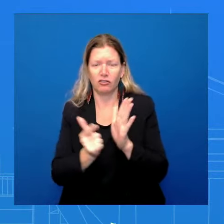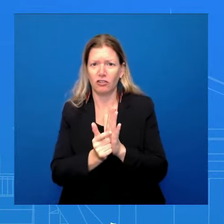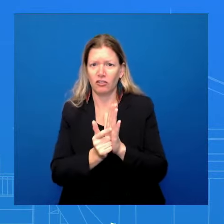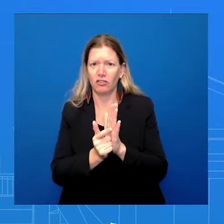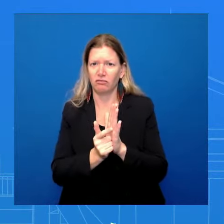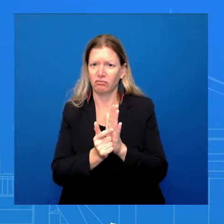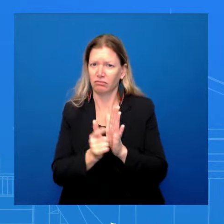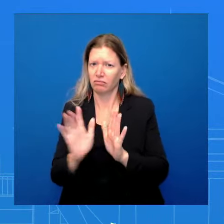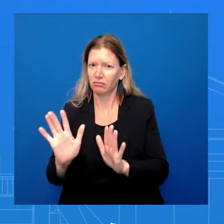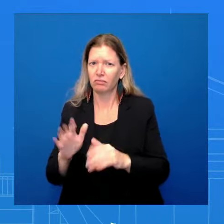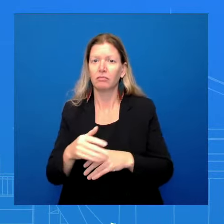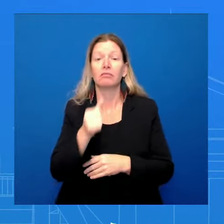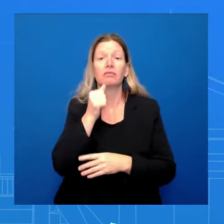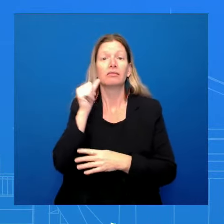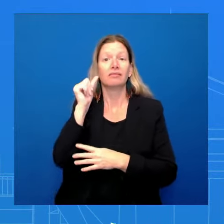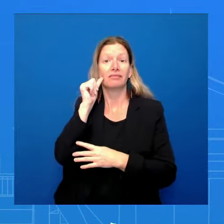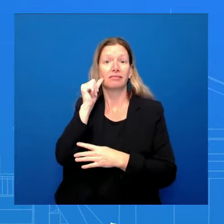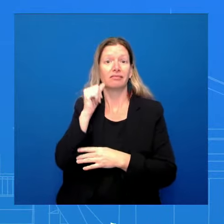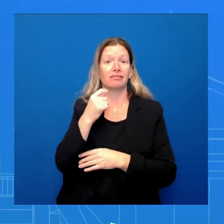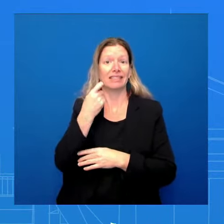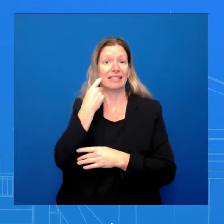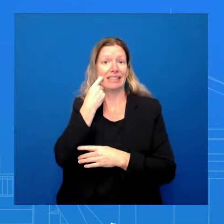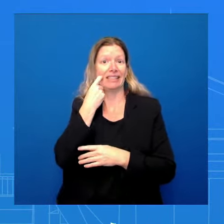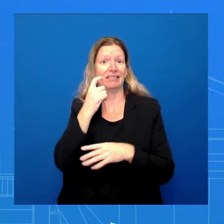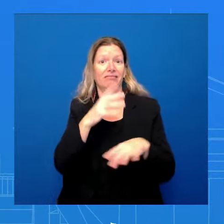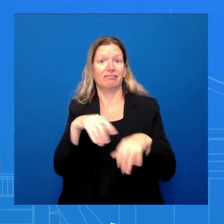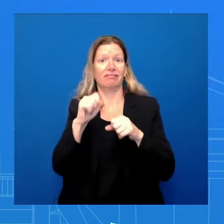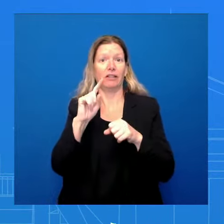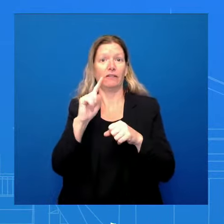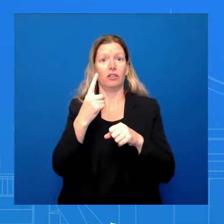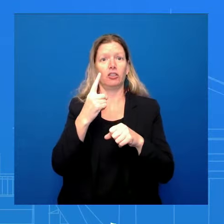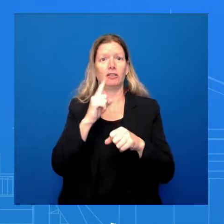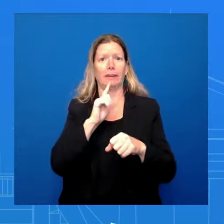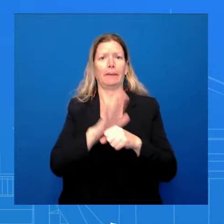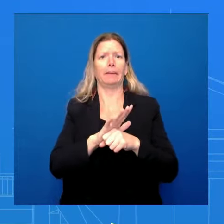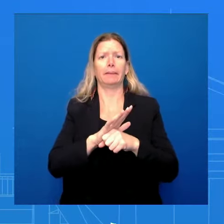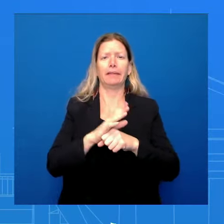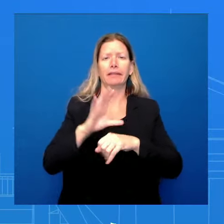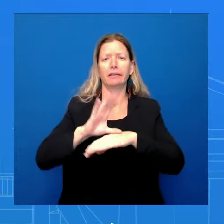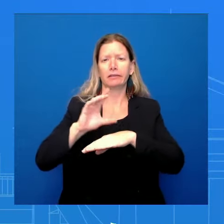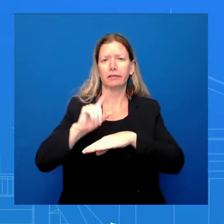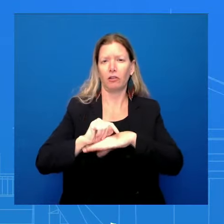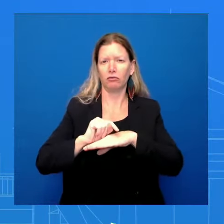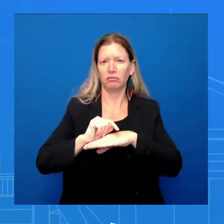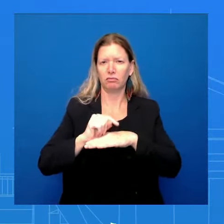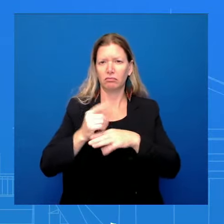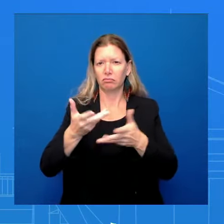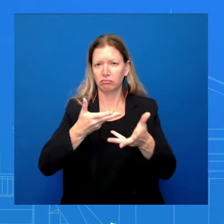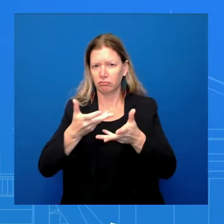to consult mechanism engagements at the National Security Advisor level in response to this meeting